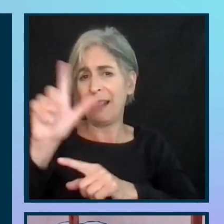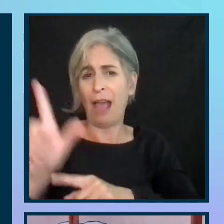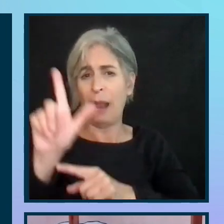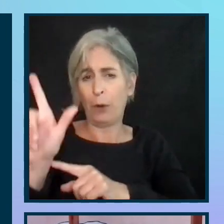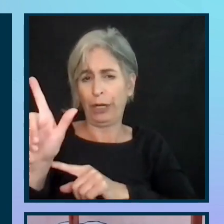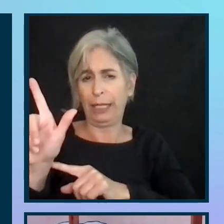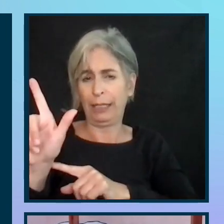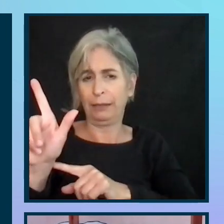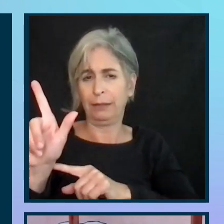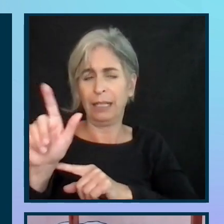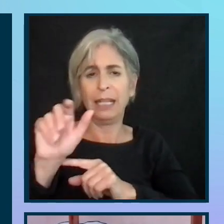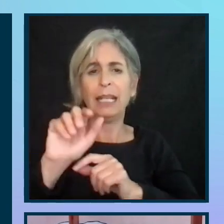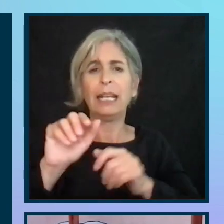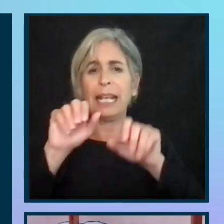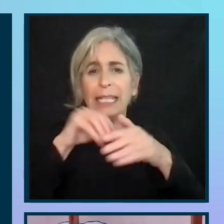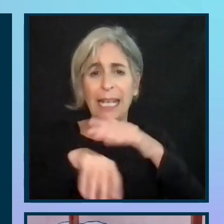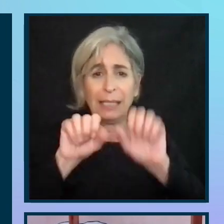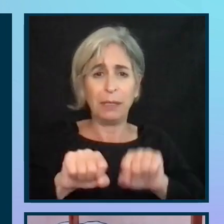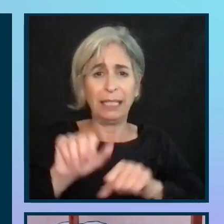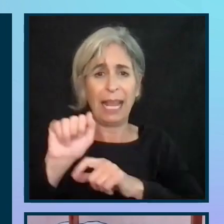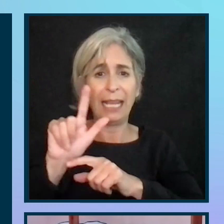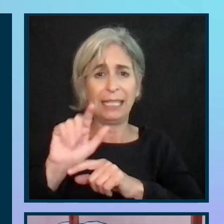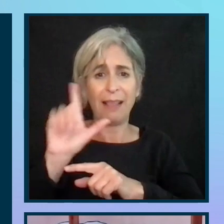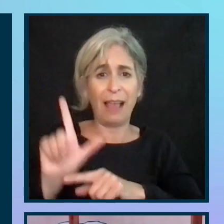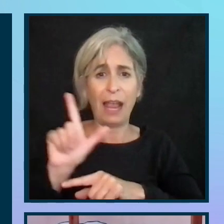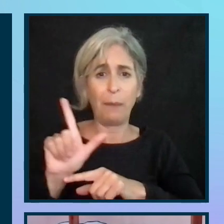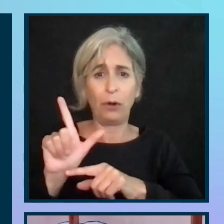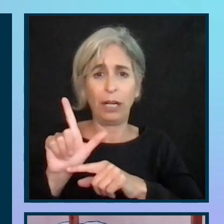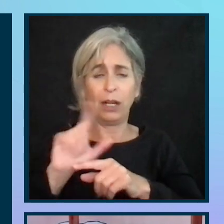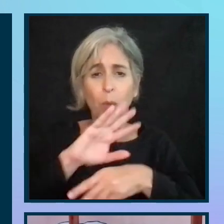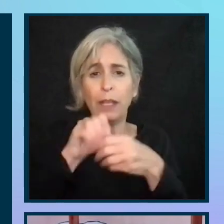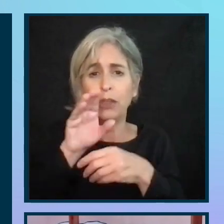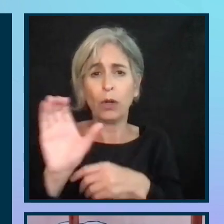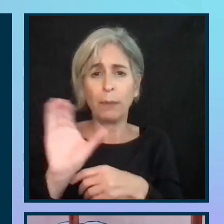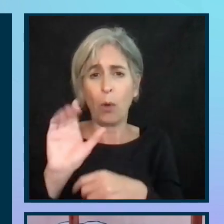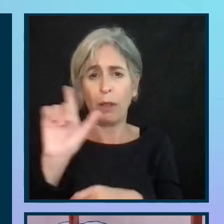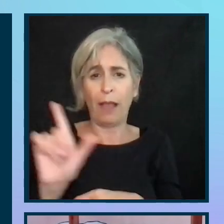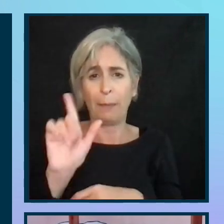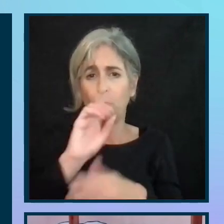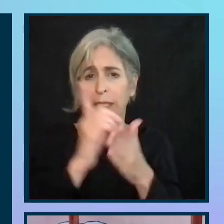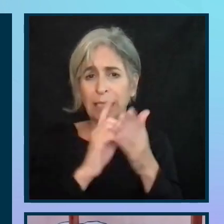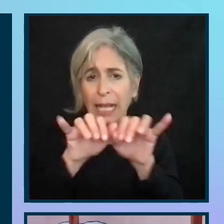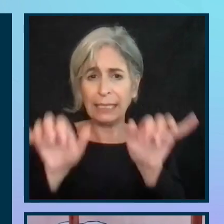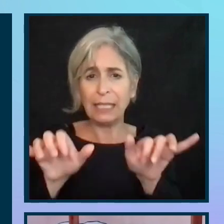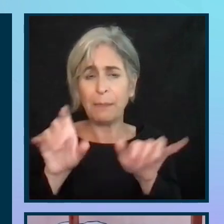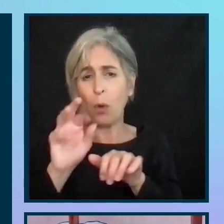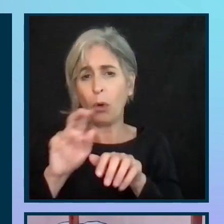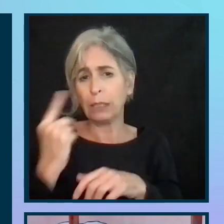An accessibility AC library could either be integrated into your component library, your design system, or just a standalone site,